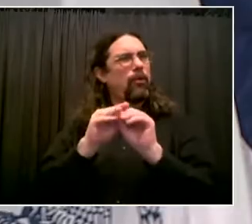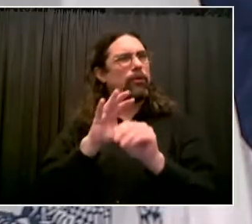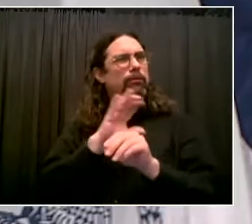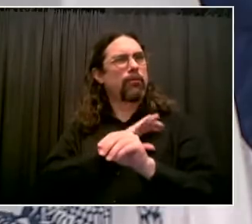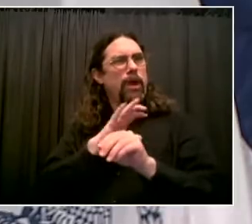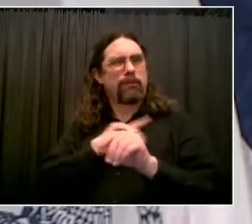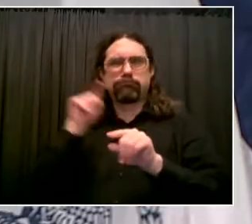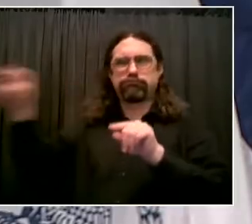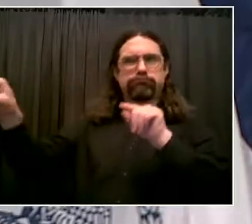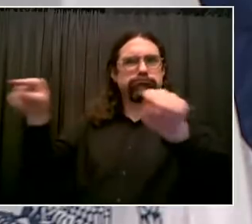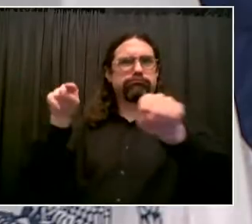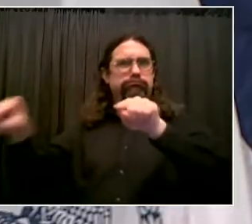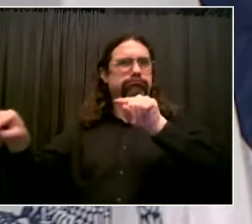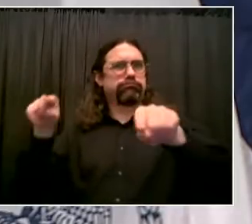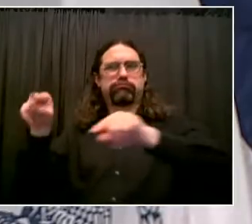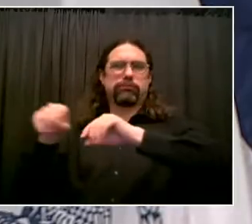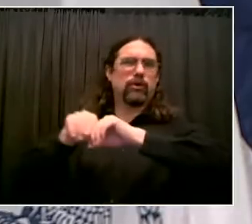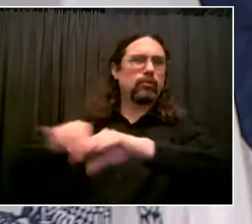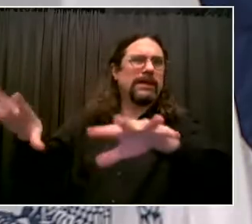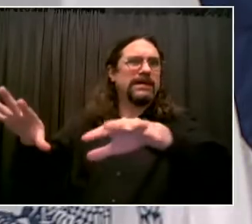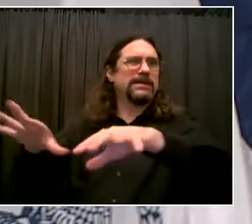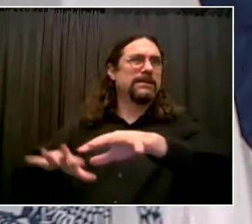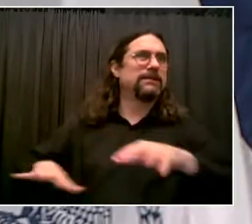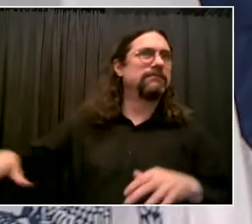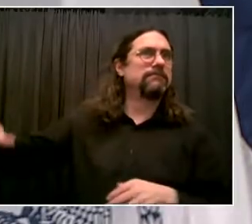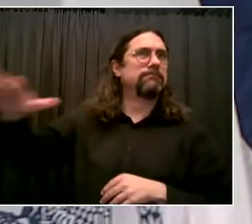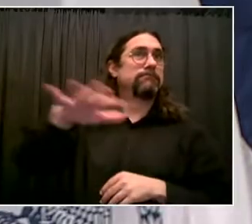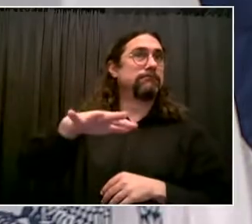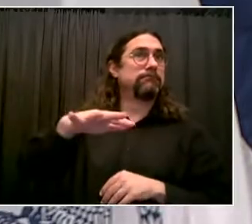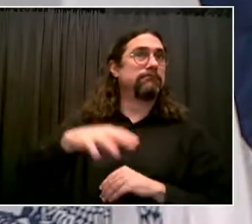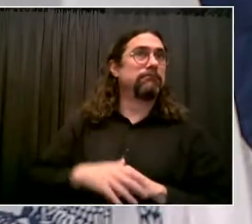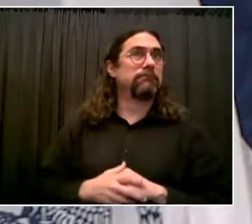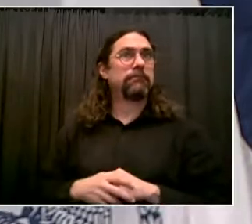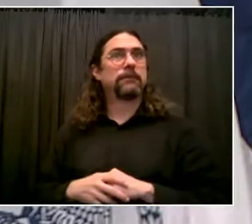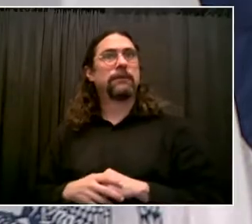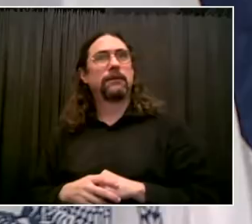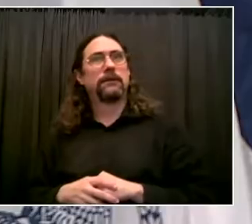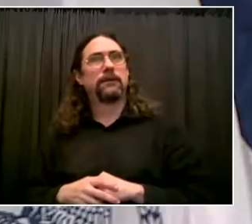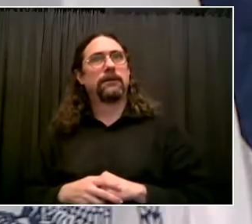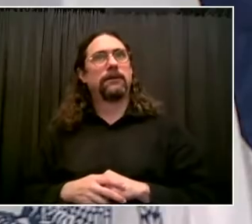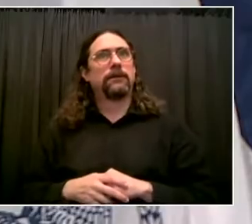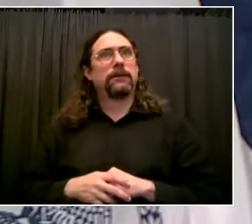TALKS ABOUT PUTTING 200 OFFICERS BACK IN PRCEINCTS WHICH